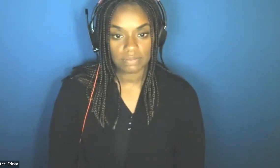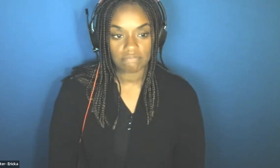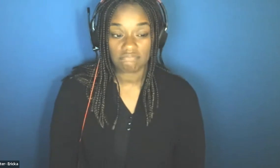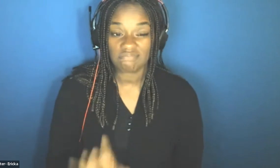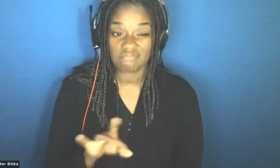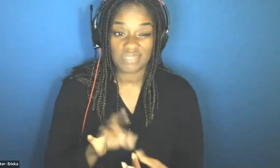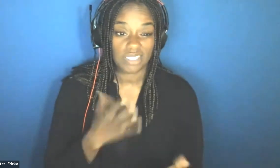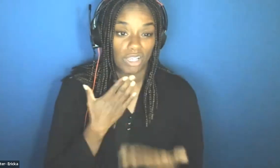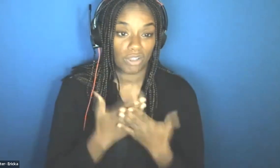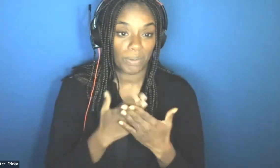And -- and, really, we have evolved in our thinking, certainly since 1990, but you have to put it in a historical context.